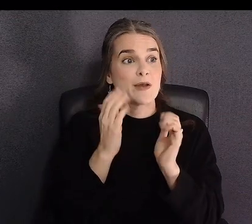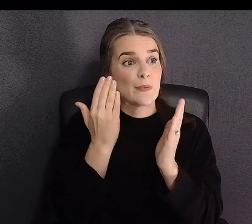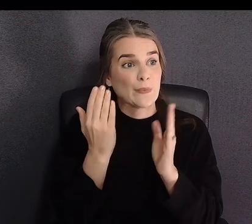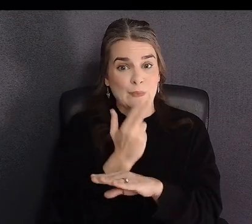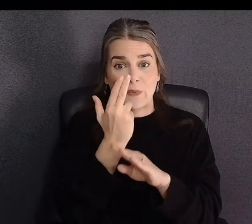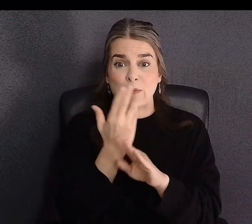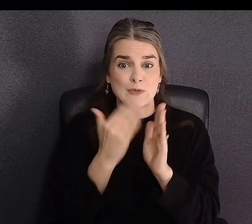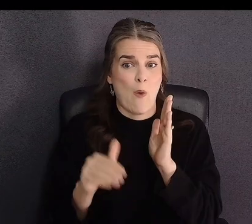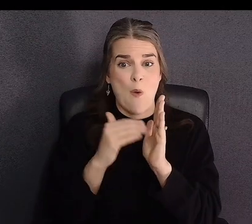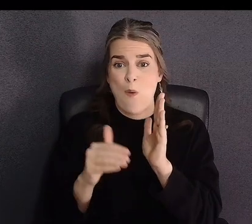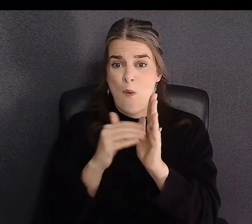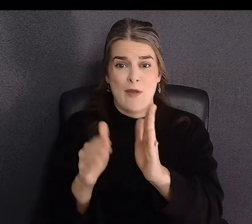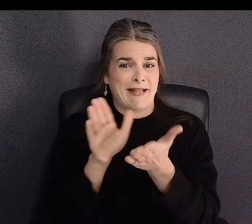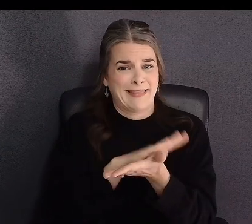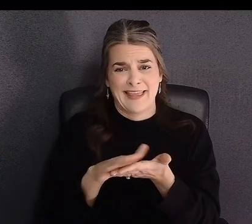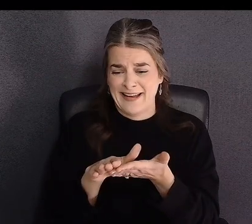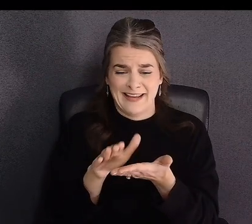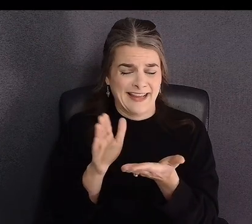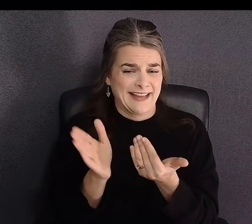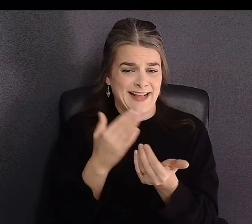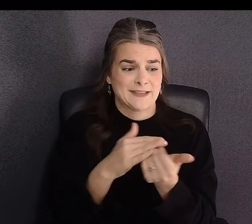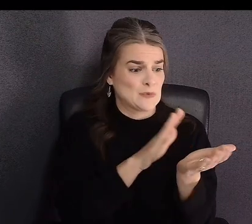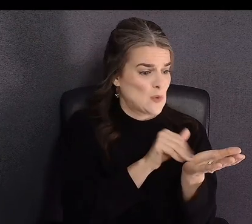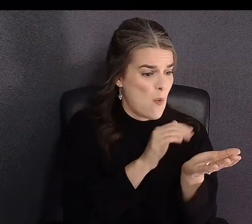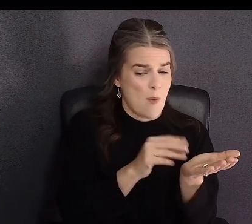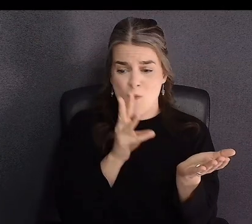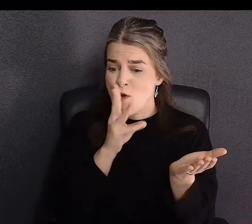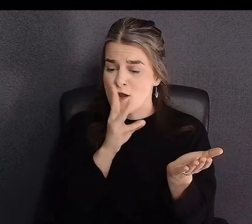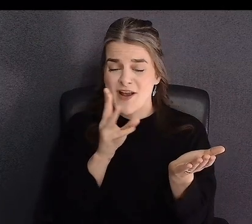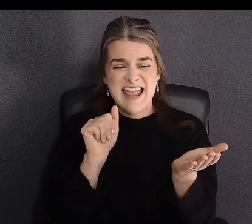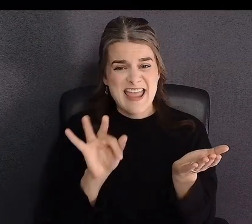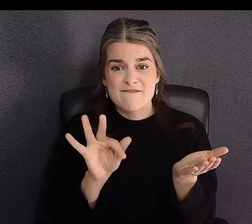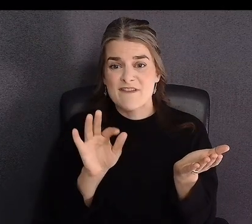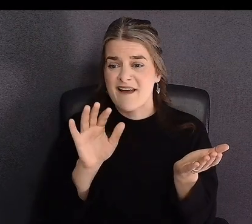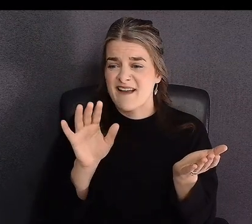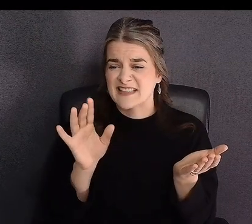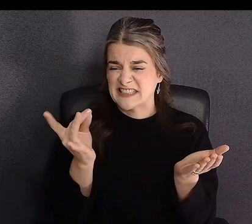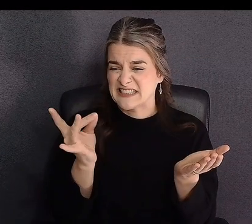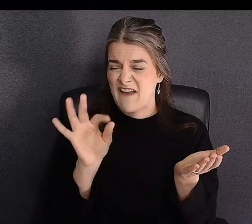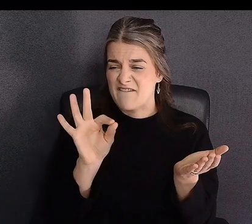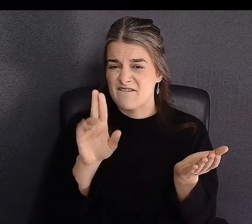They clean very easily with just soap and water. So any fuzz that builds up, they can